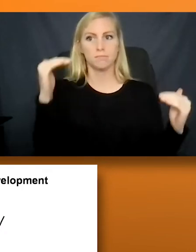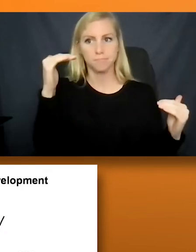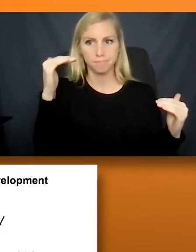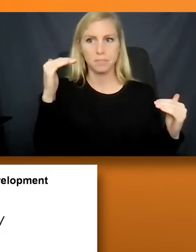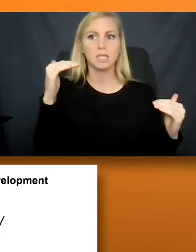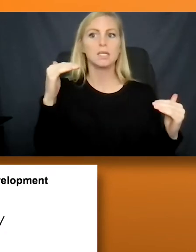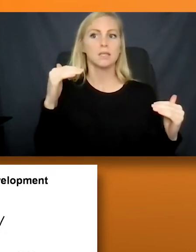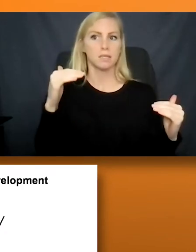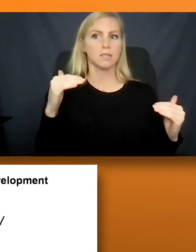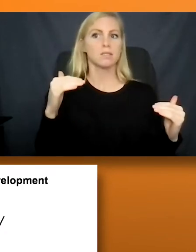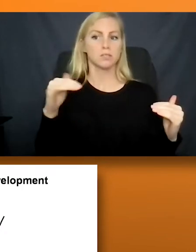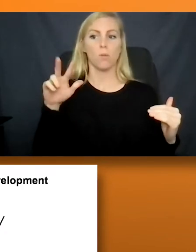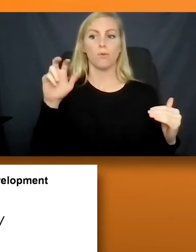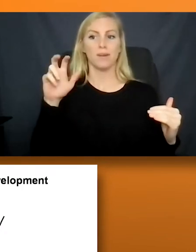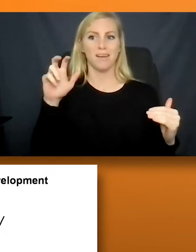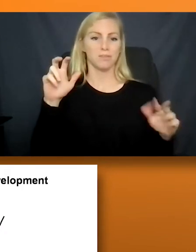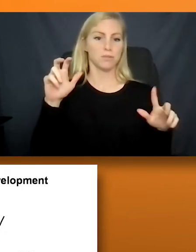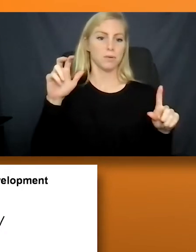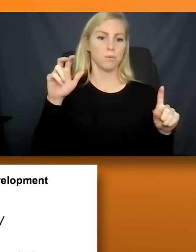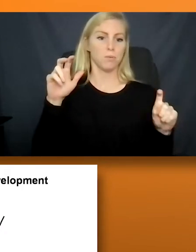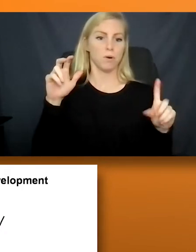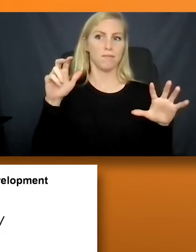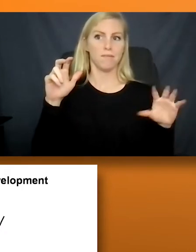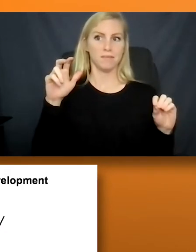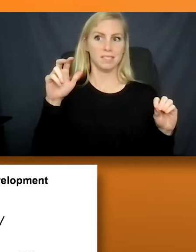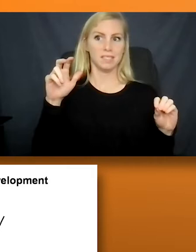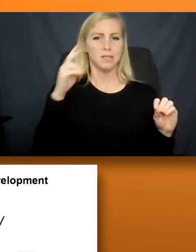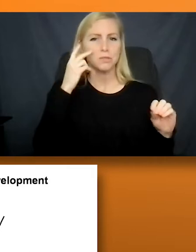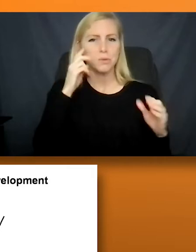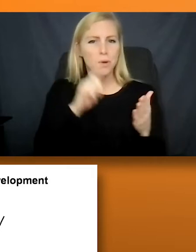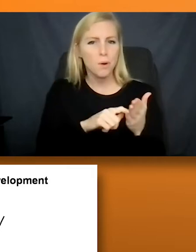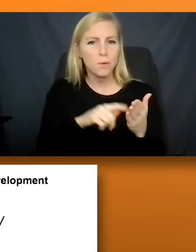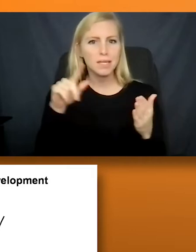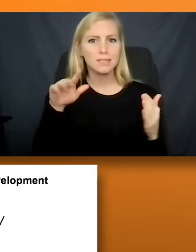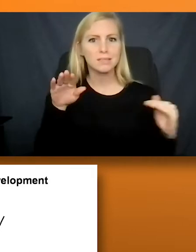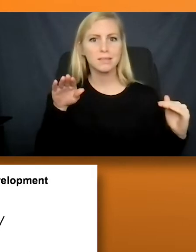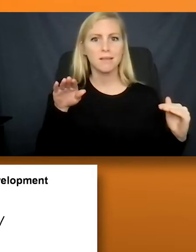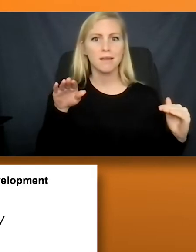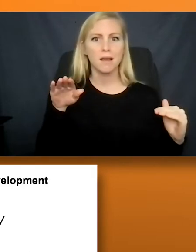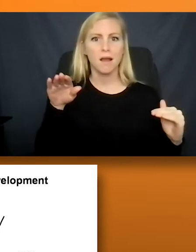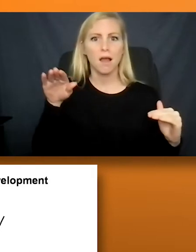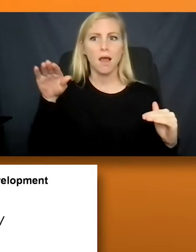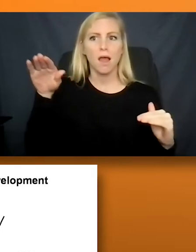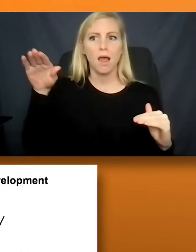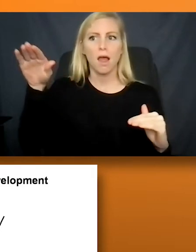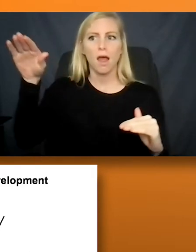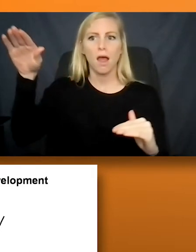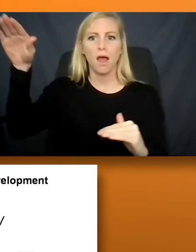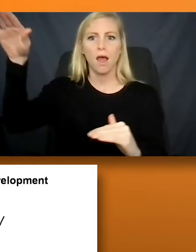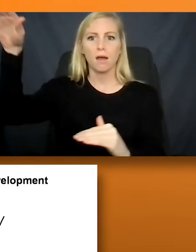that that's--see how that gap is growing as you go along? So this trajectory is staying on the same path.